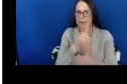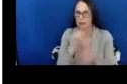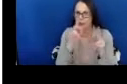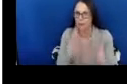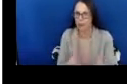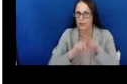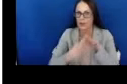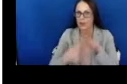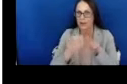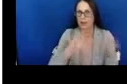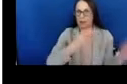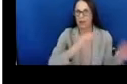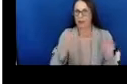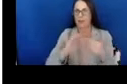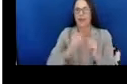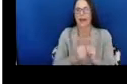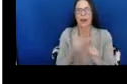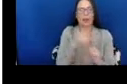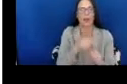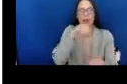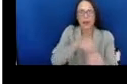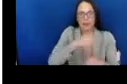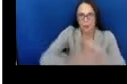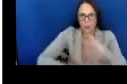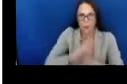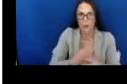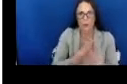ways that they are in the world through their disability as one modality of